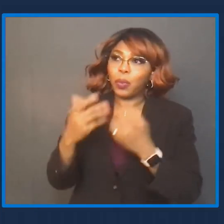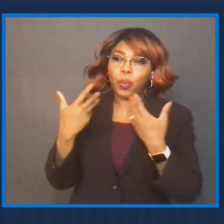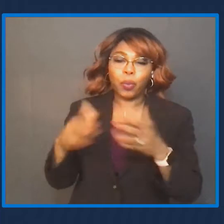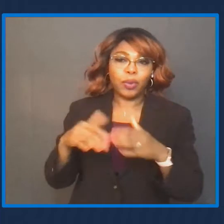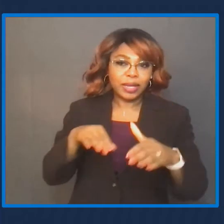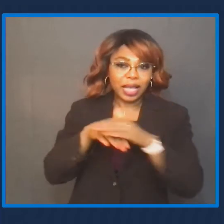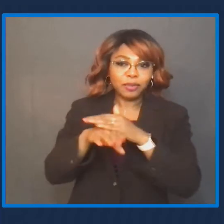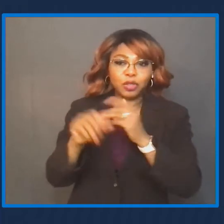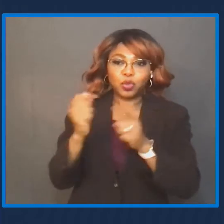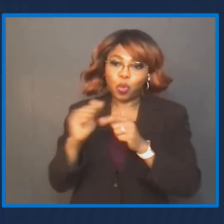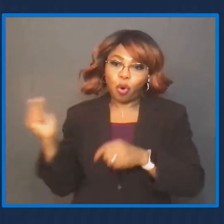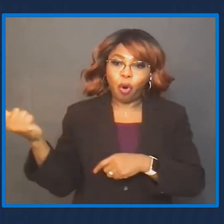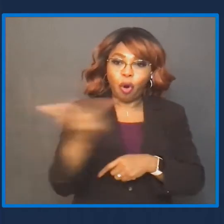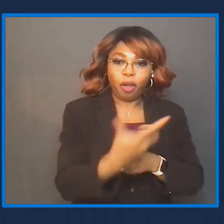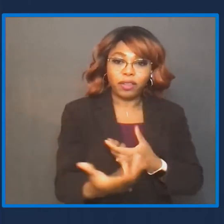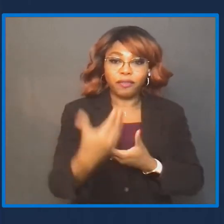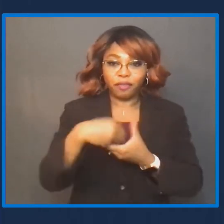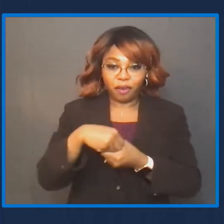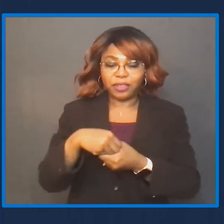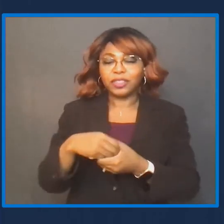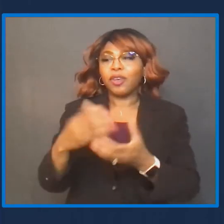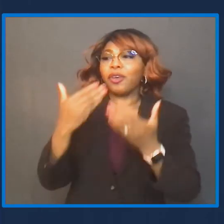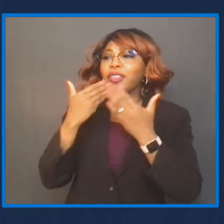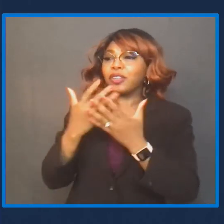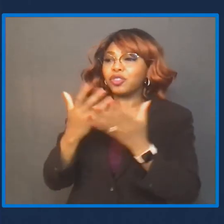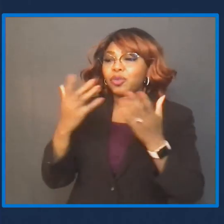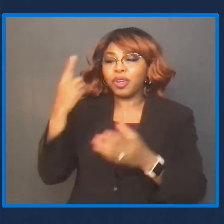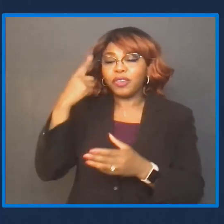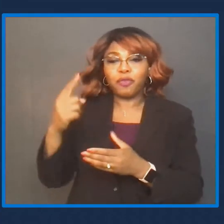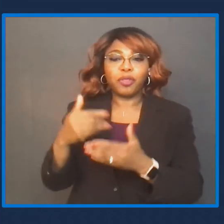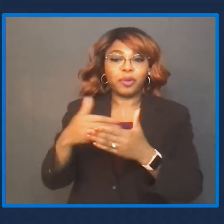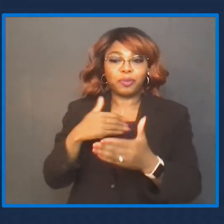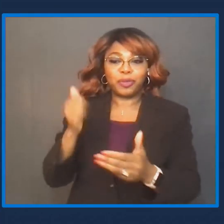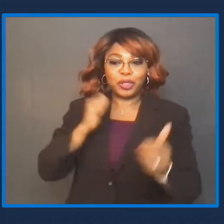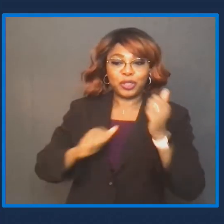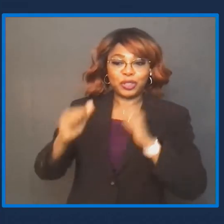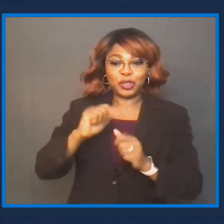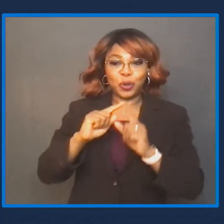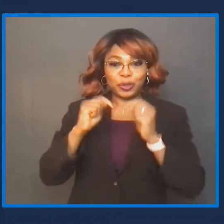So let me say thank you so much to our pre-show team name pending.